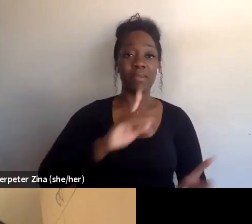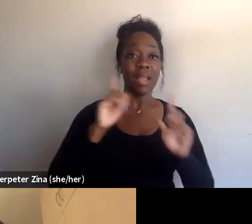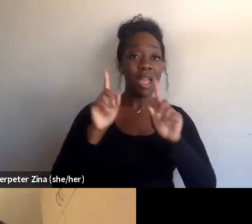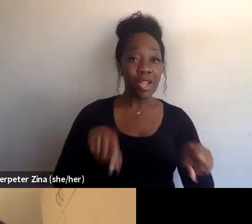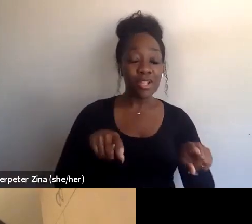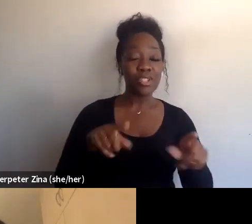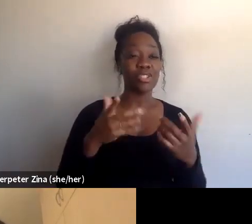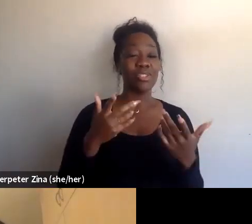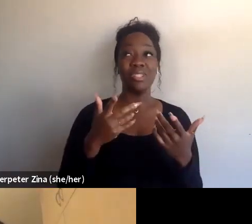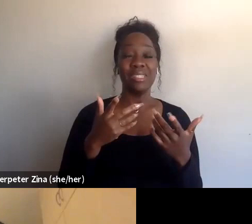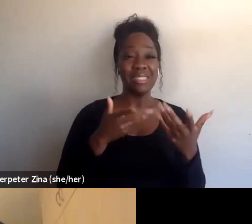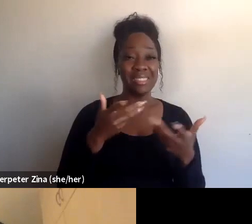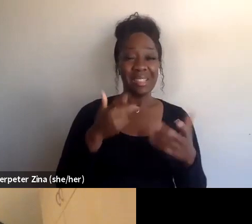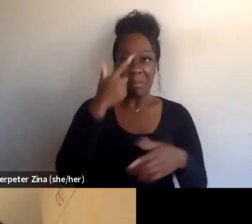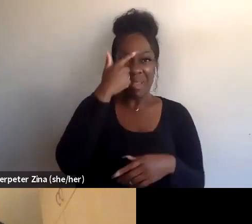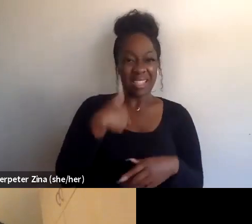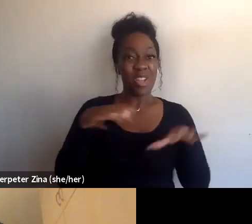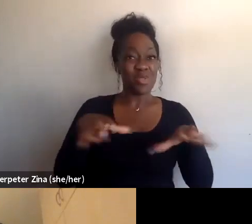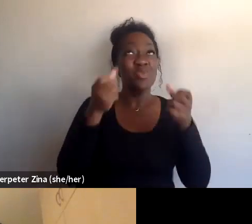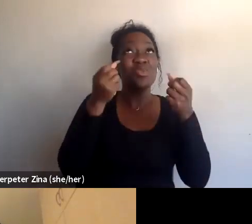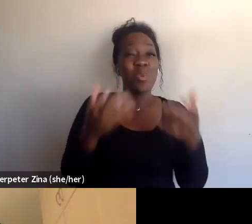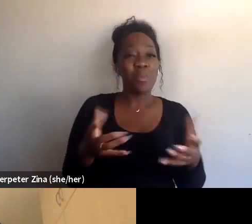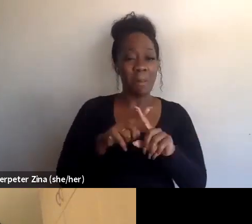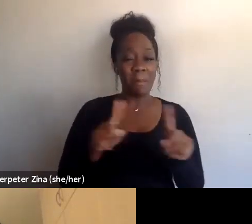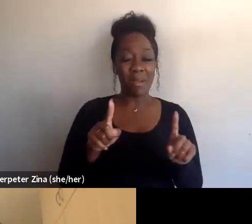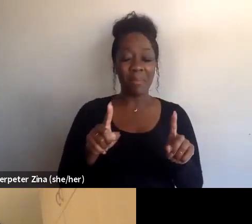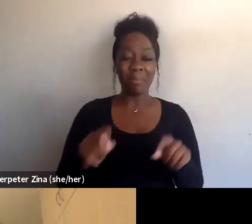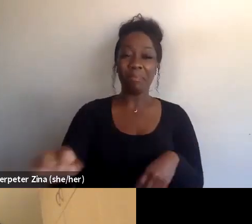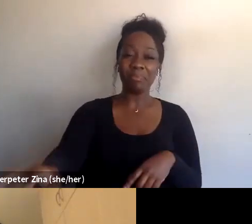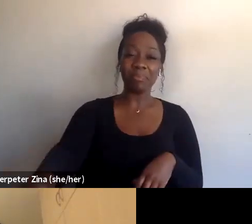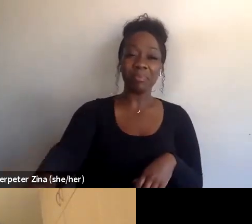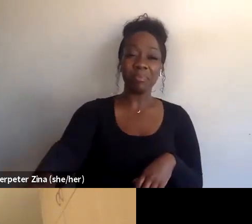And I pride myself in just expanding